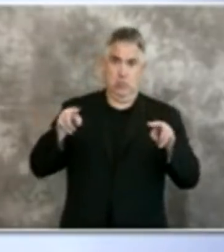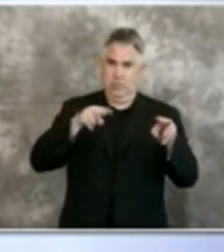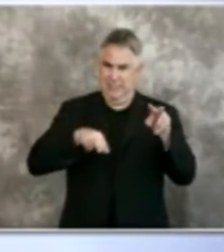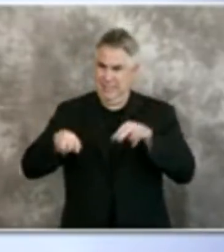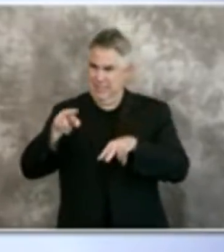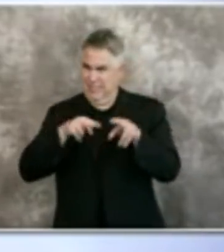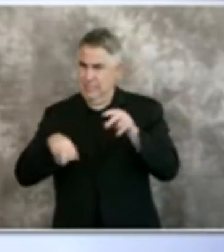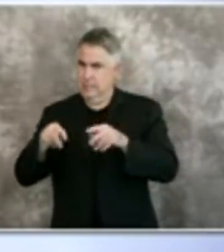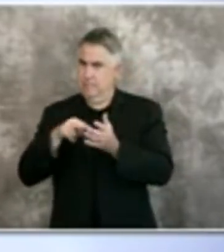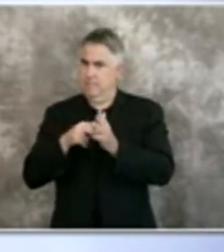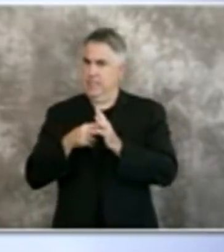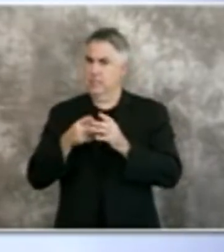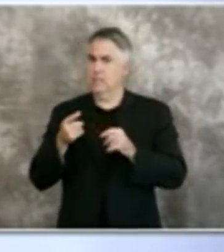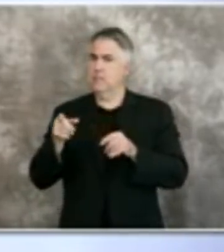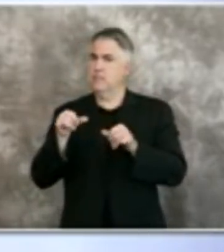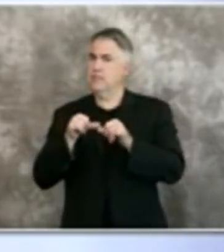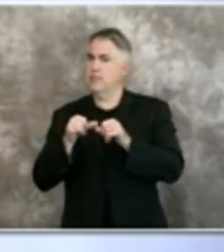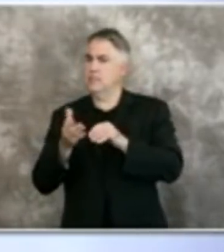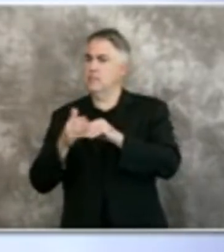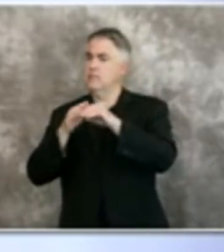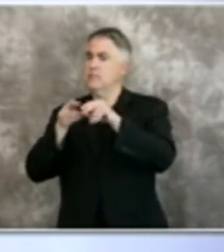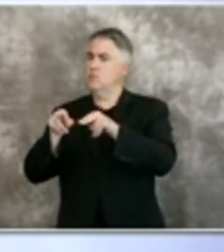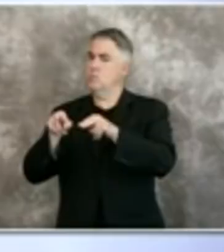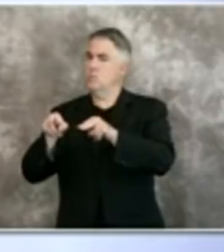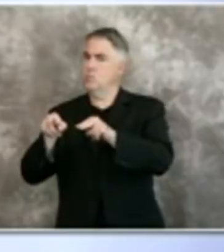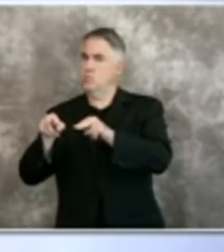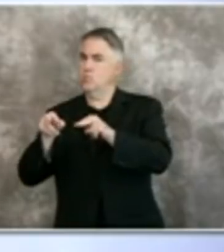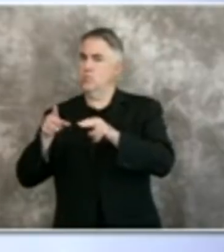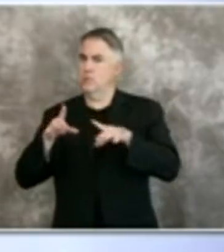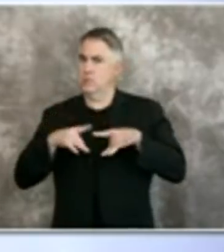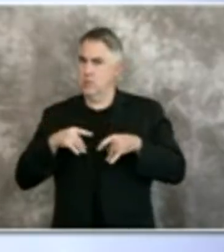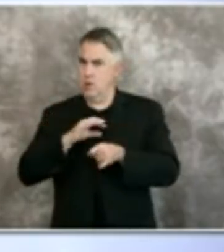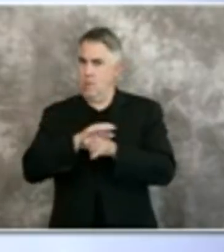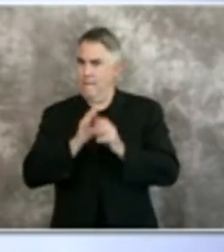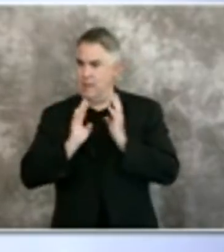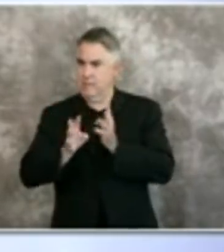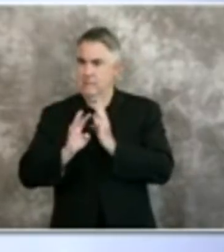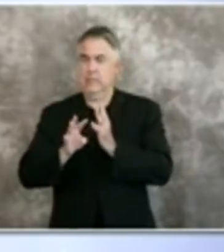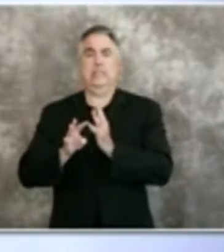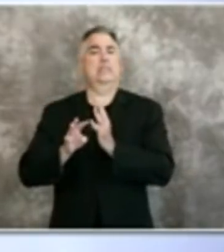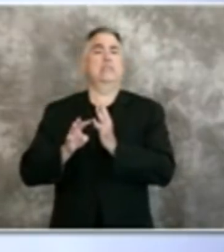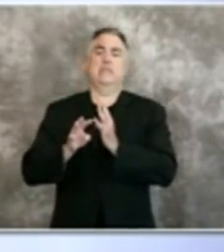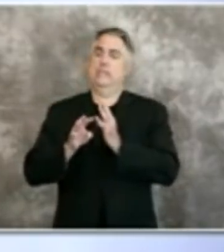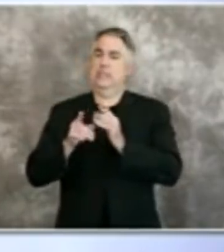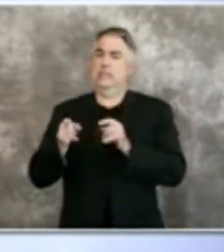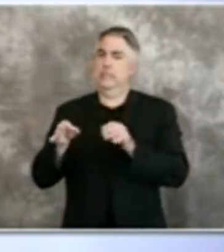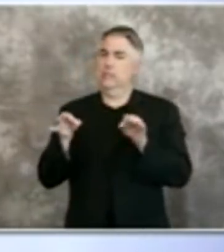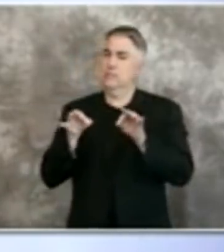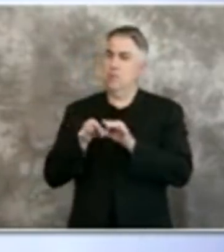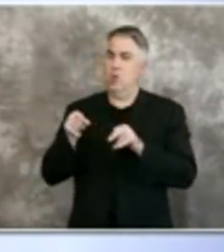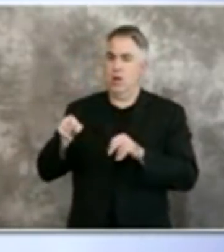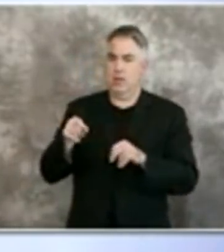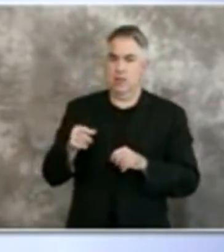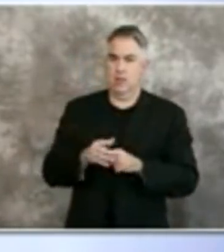REMIND EVERYONE THAT HOSPITAL WITH A SIMPLE DEBT TO MAKE YOU YOUR VISION FOR A LAGGING INDICATOR. ALL OF POSITIVE CASES. AND SO IT'S IMPORTANT